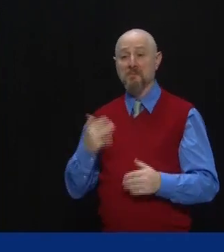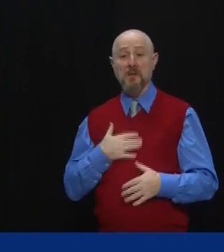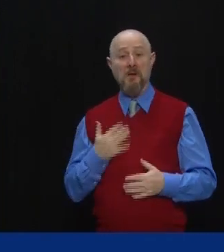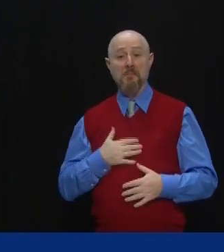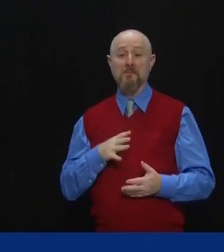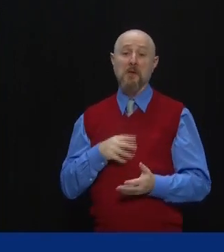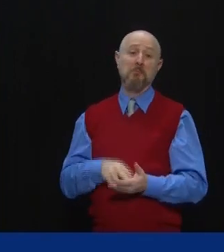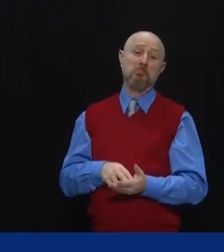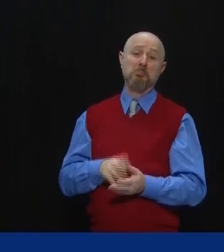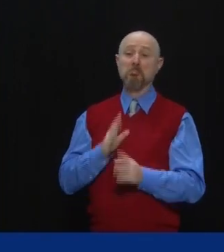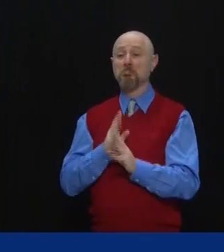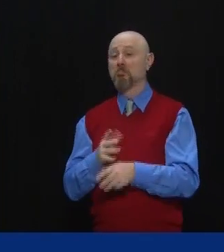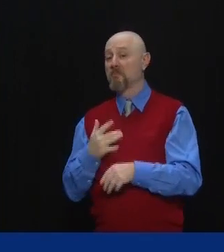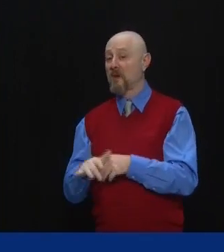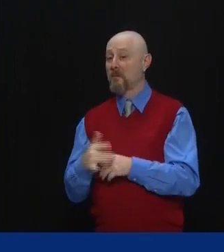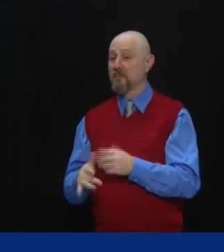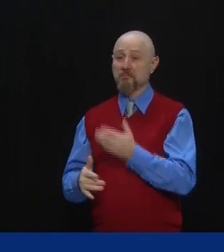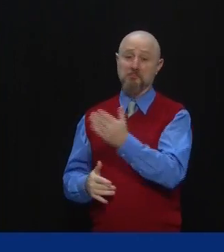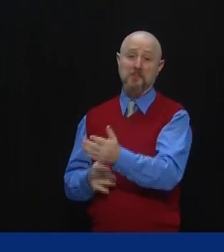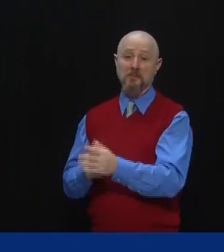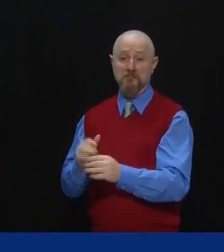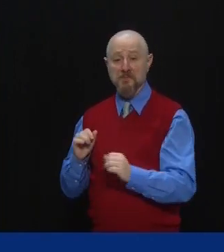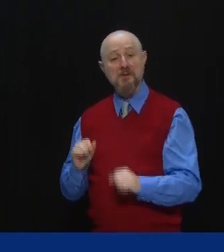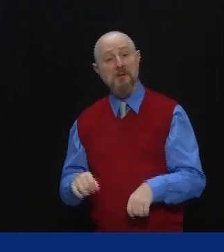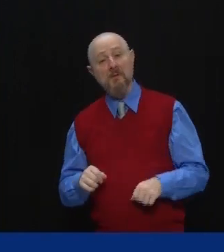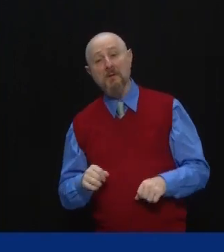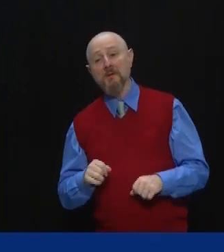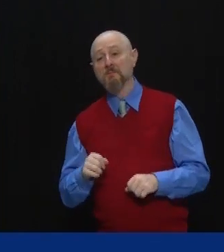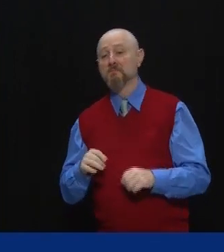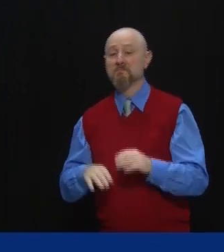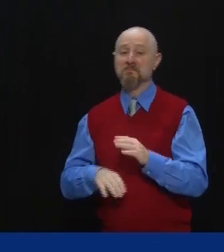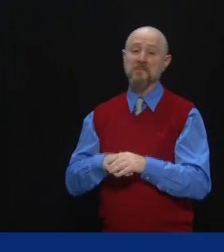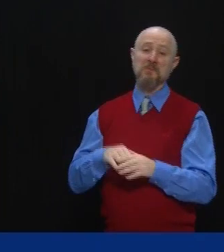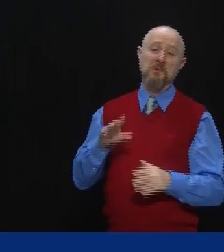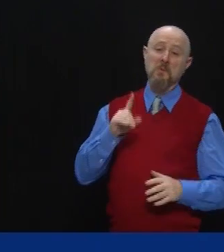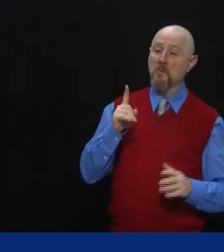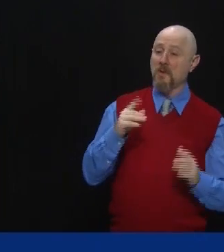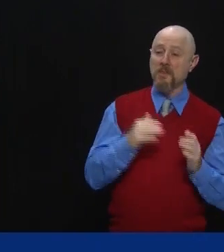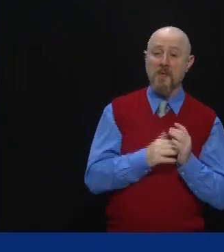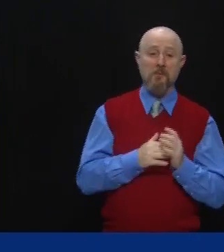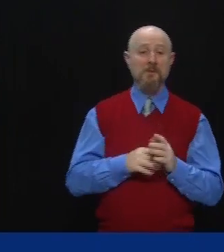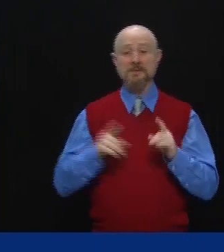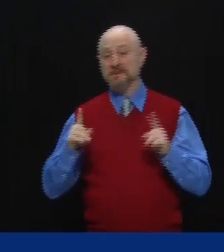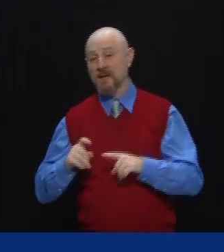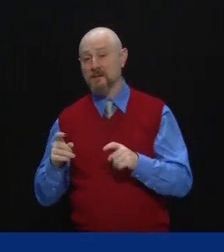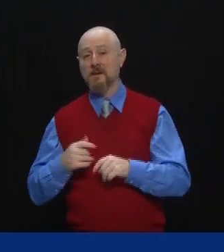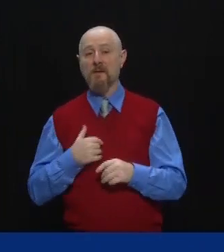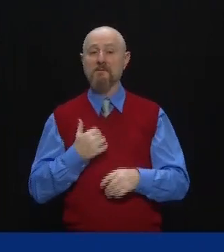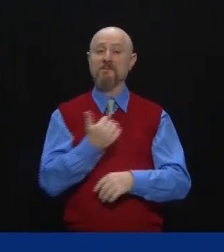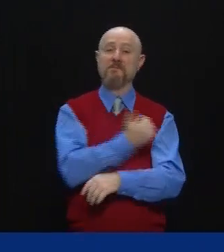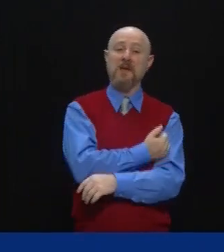AND THE LINE WAS NOT LONG. EVERYBODY WAS HAPPY.